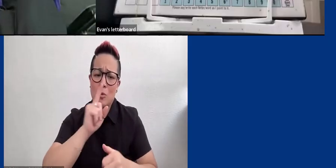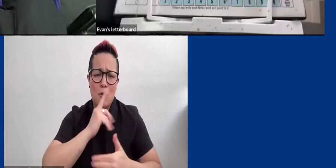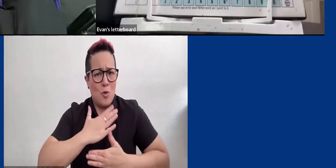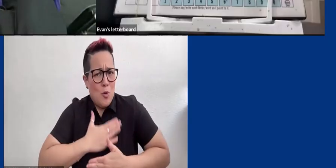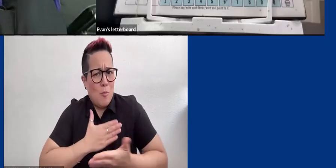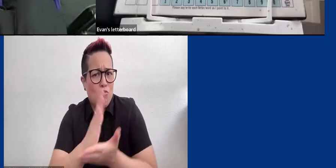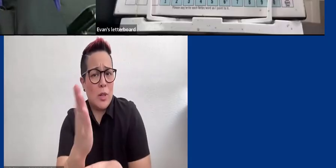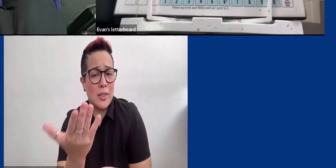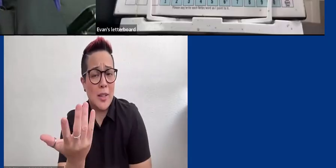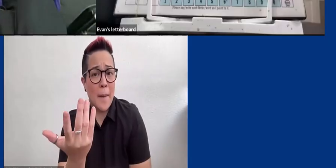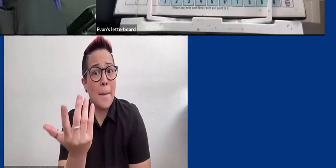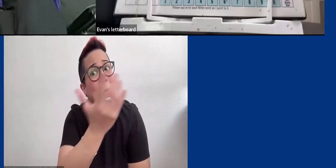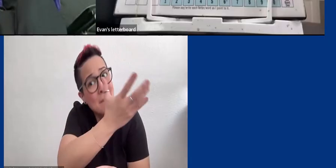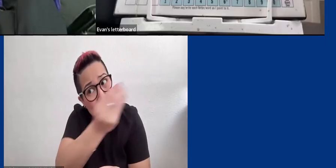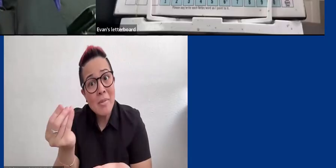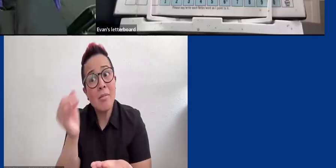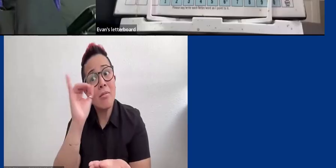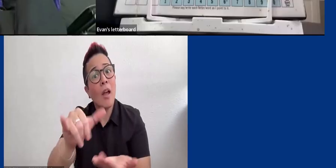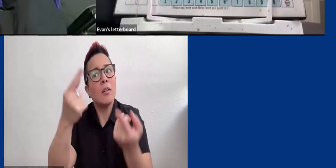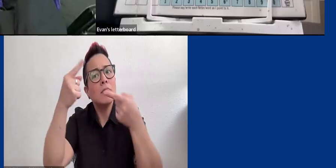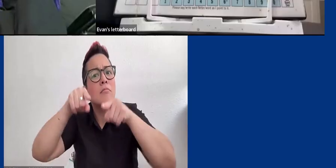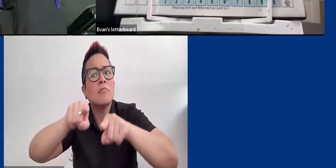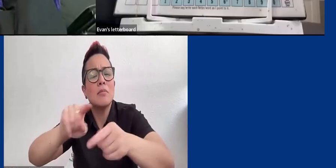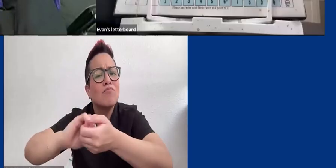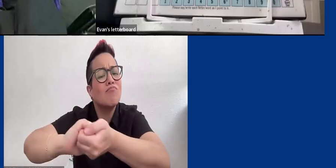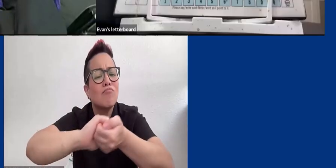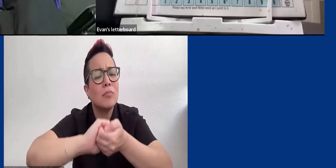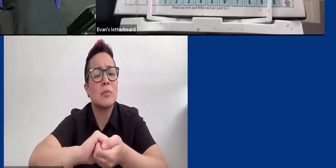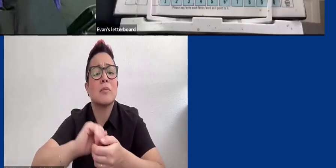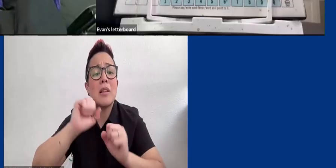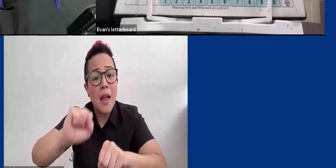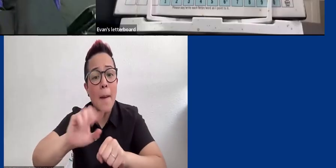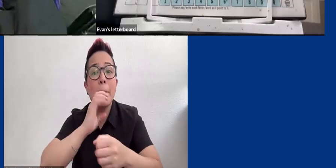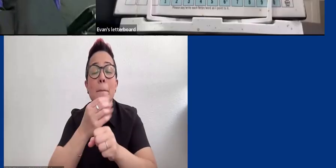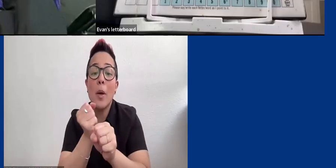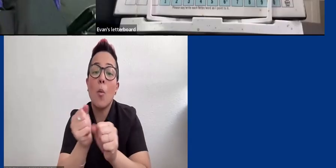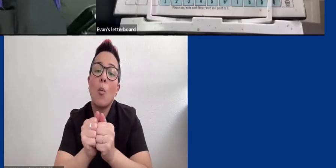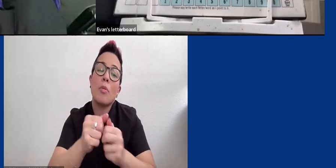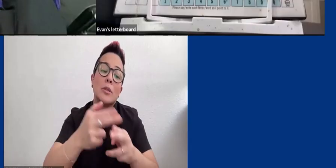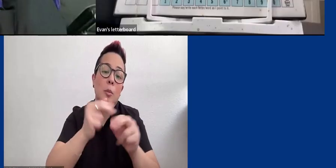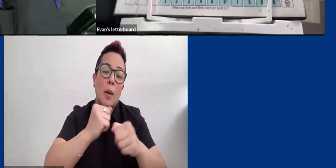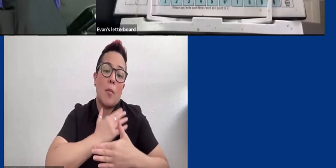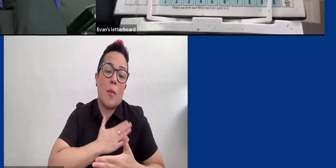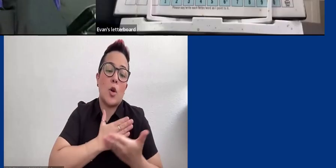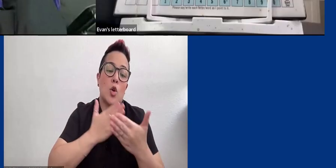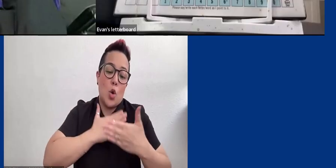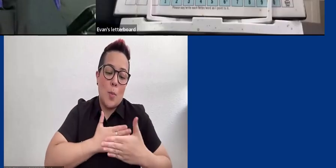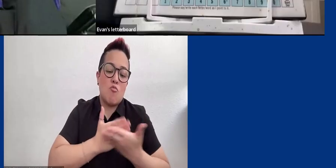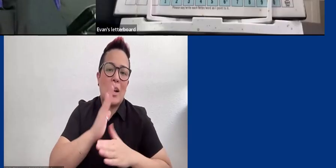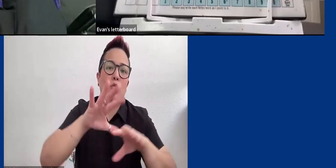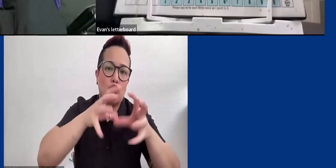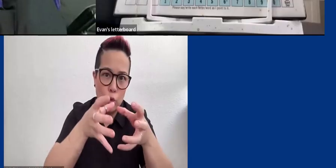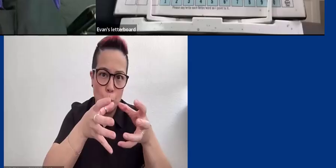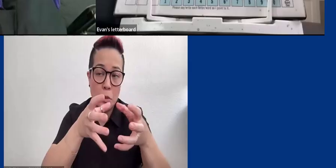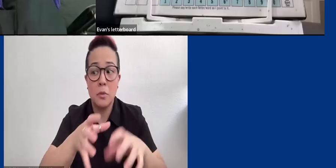alliances can be made with temporarily able-bodied human rights groups. If the voices grow loud enough